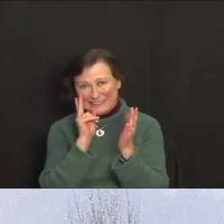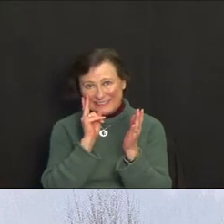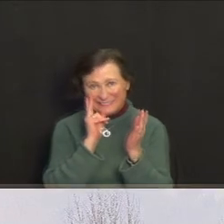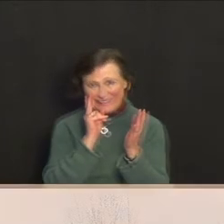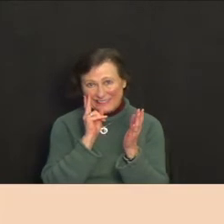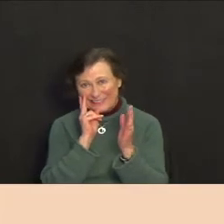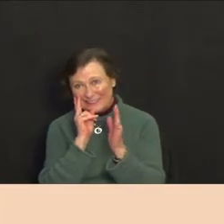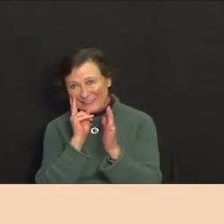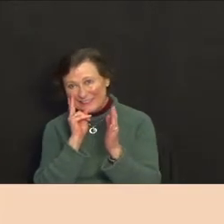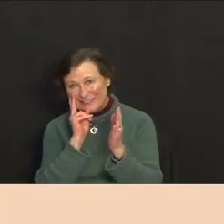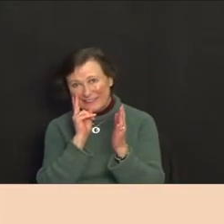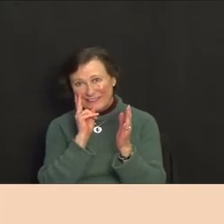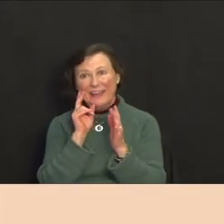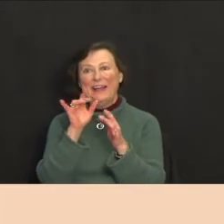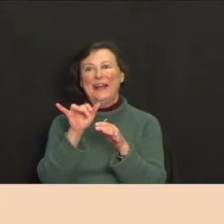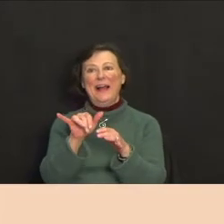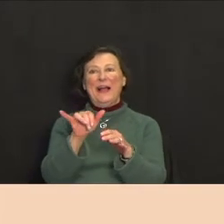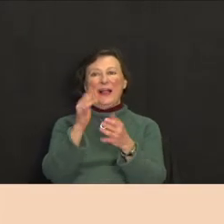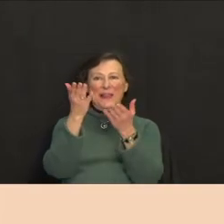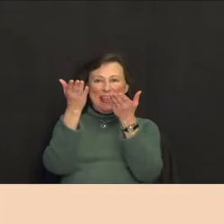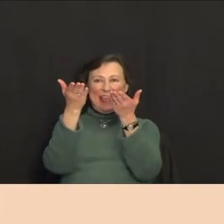Is that critter still around? There's my critter.